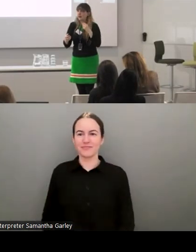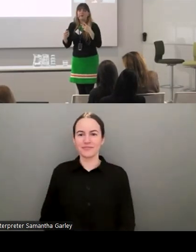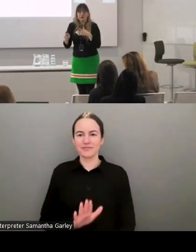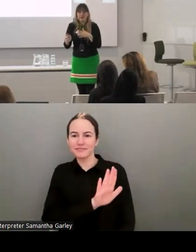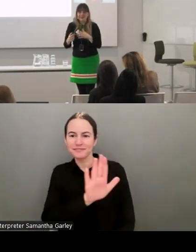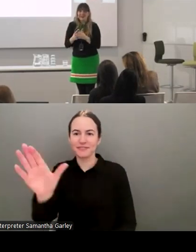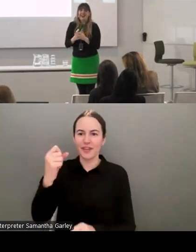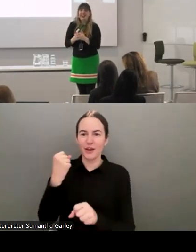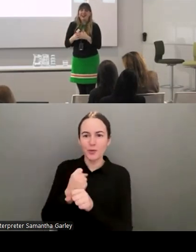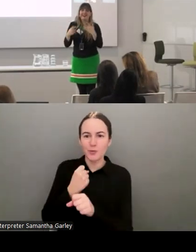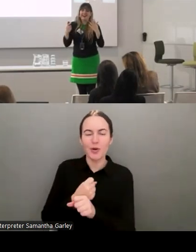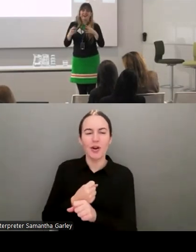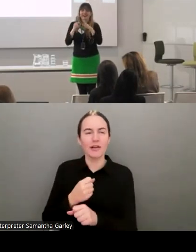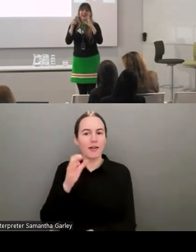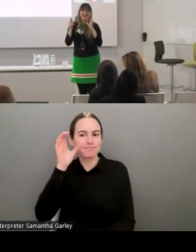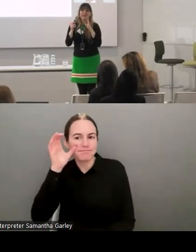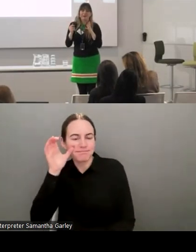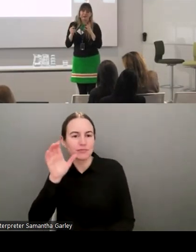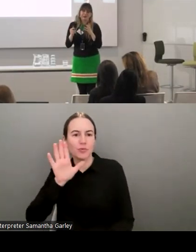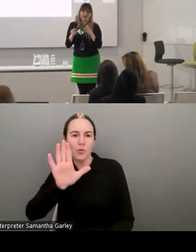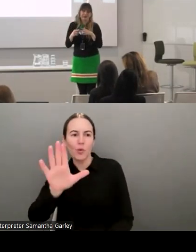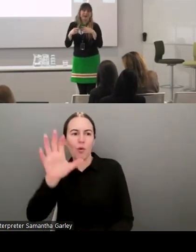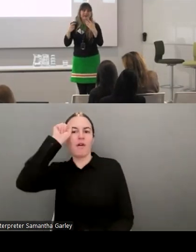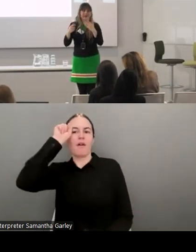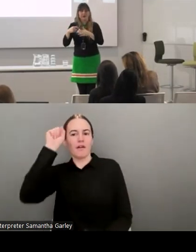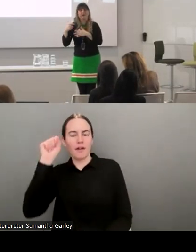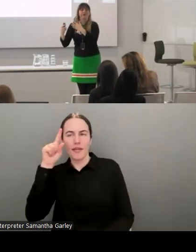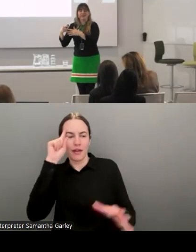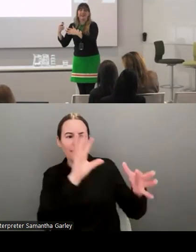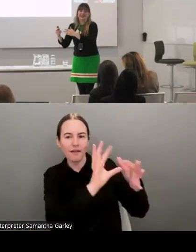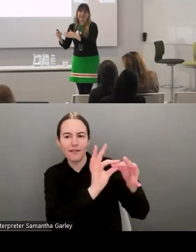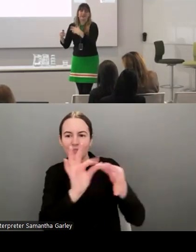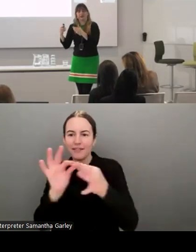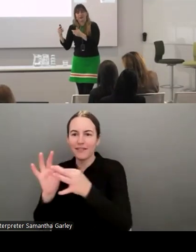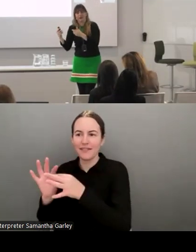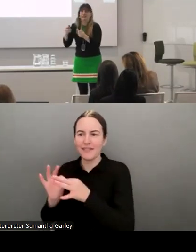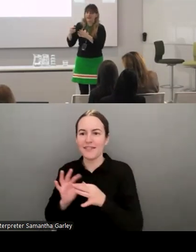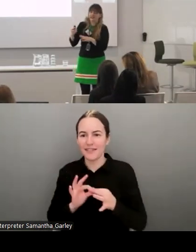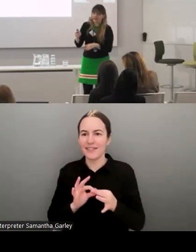memories and, like, connecting them all together. And then we did it again and talked about it and did it again.